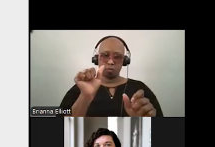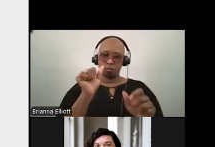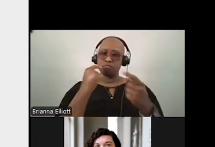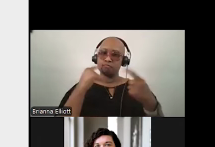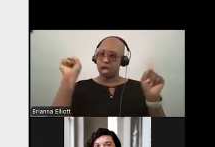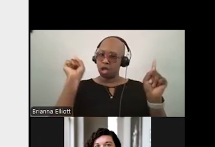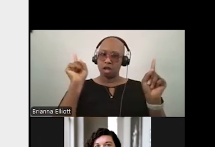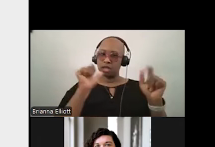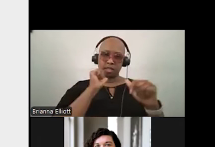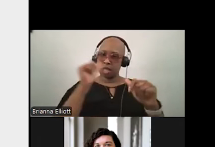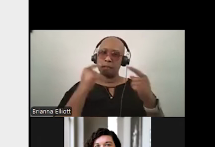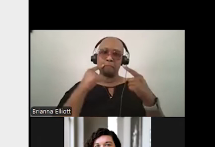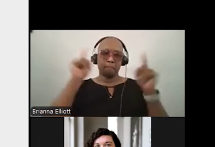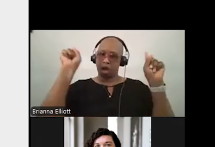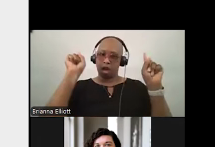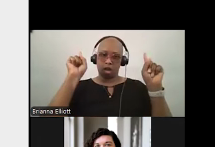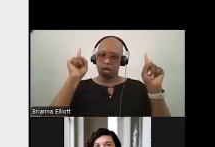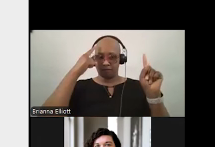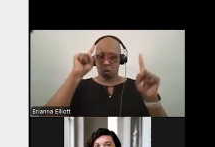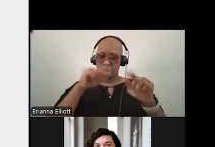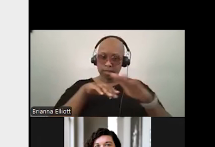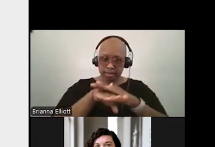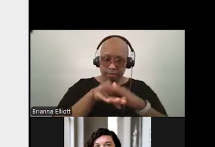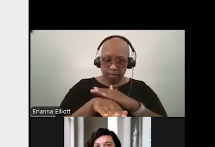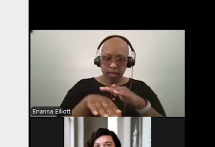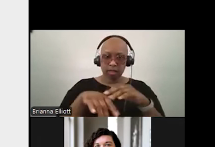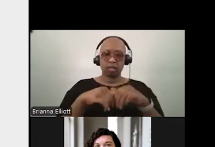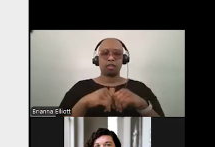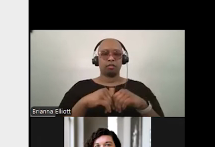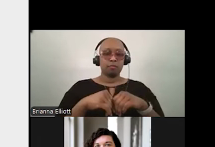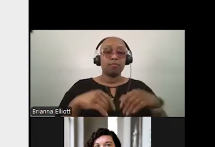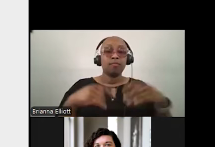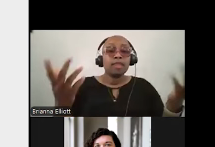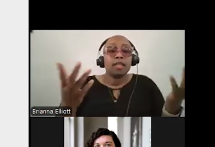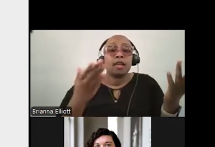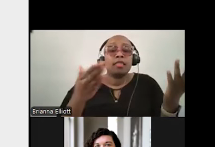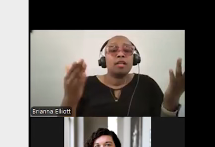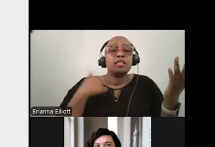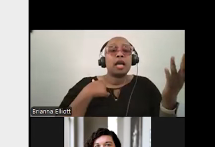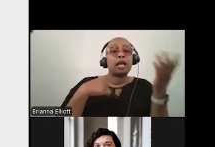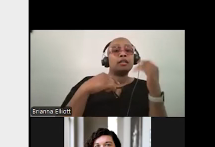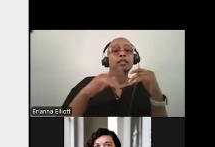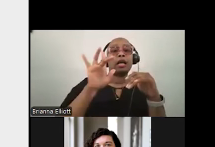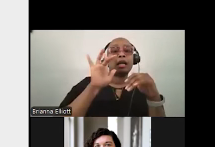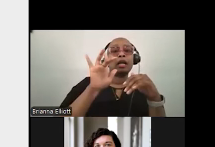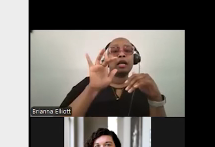clear. Things like click here or read more. Also completely meaningless, out of context. Imagine